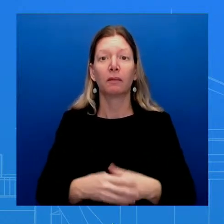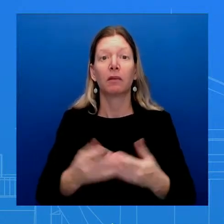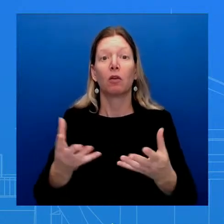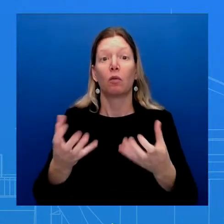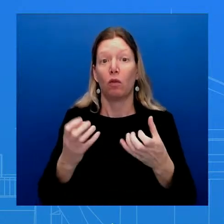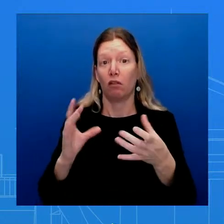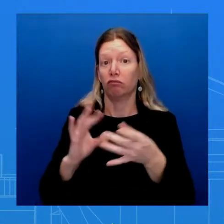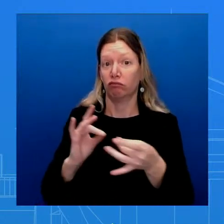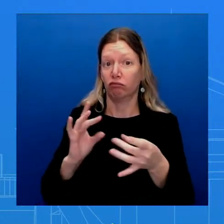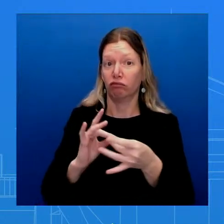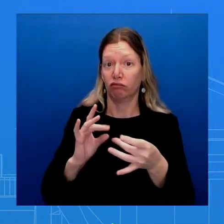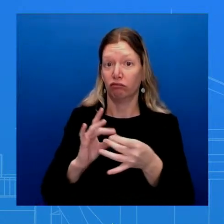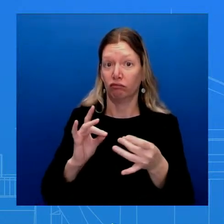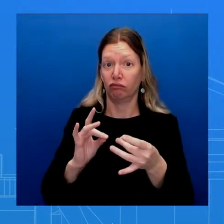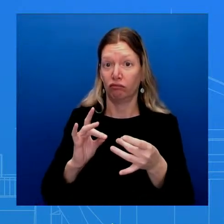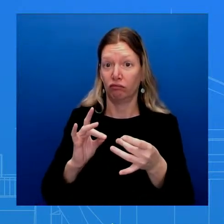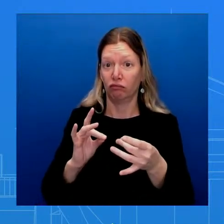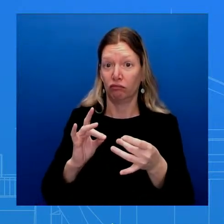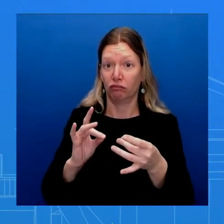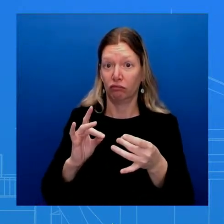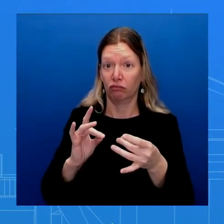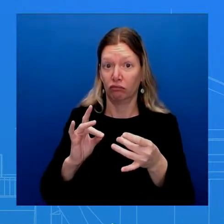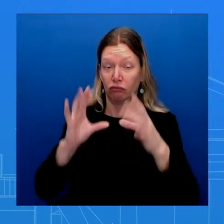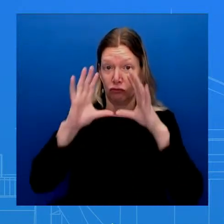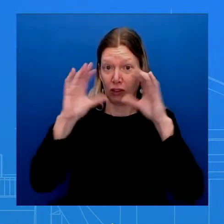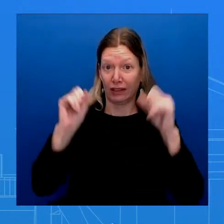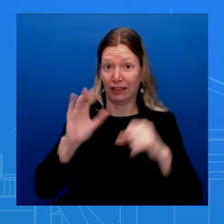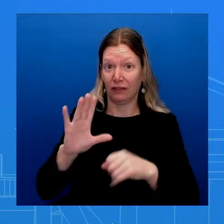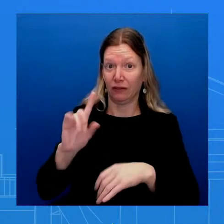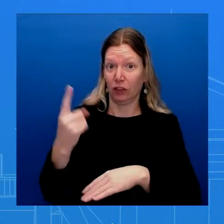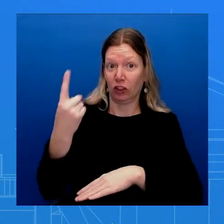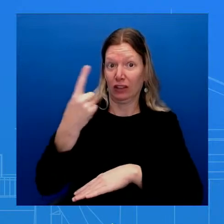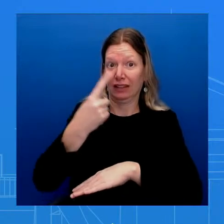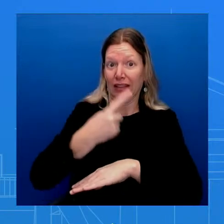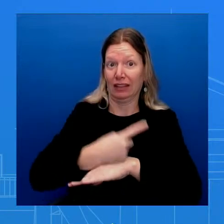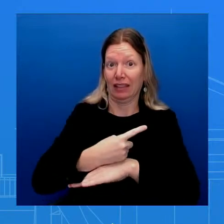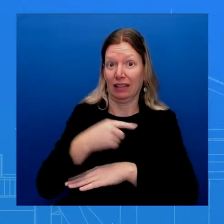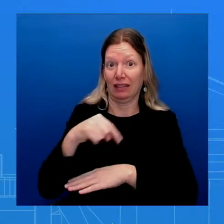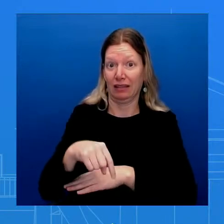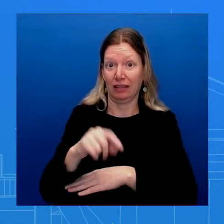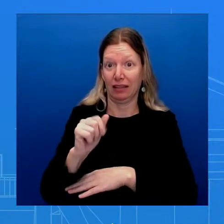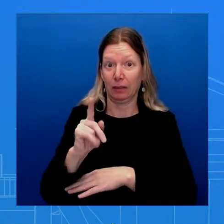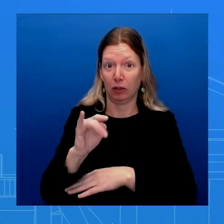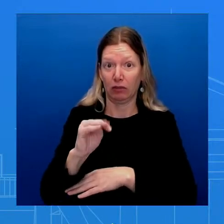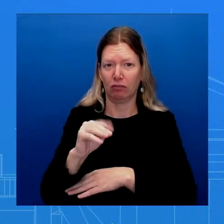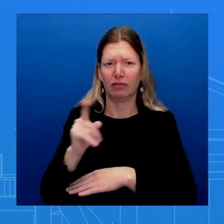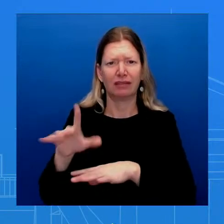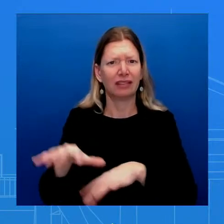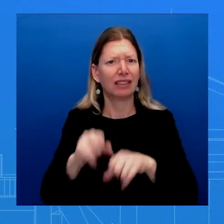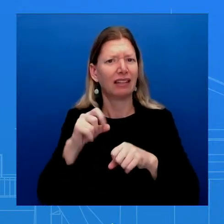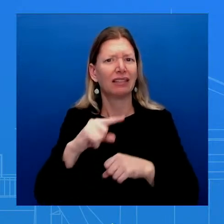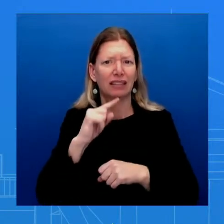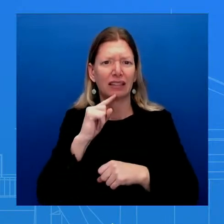in this administration, he has taken this very seriously as it relates to what we're seeing w- -- as it relates to racial inequality.